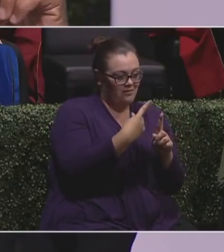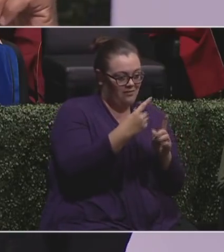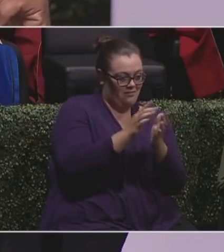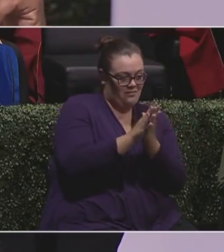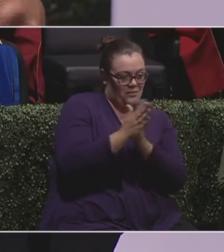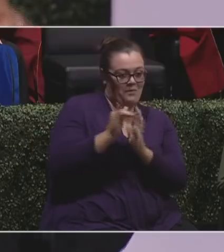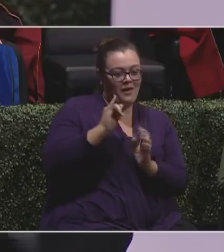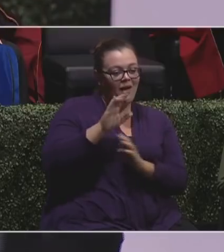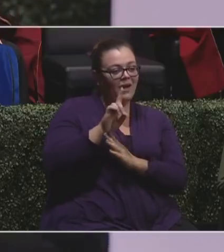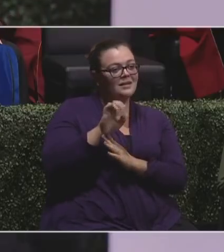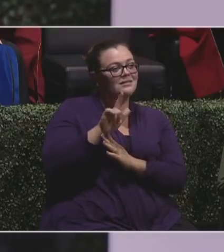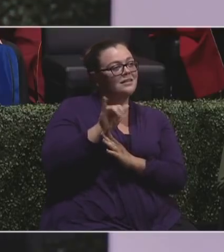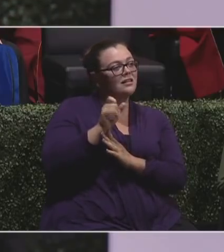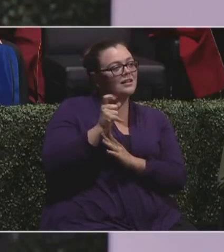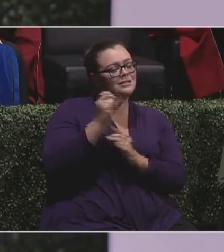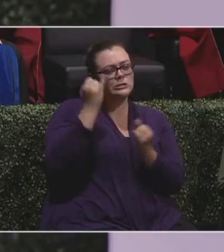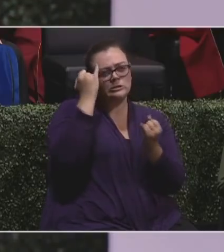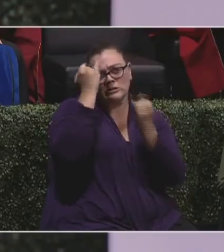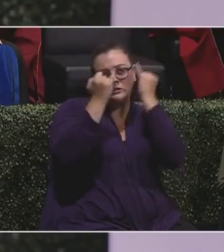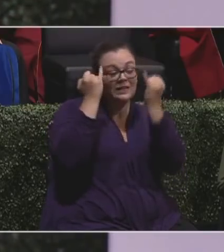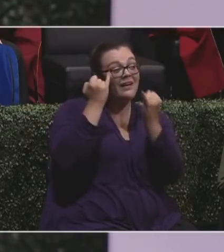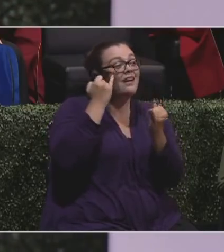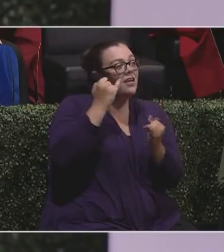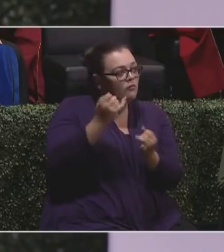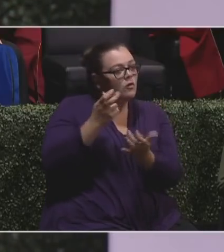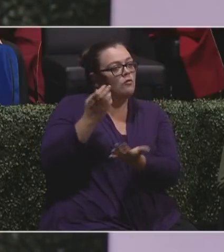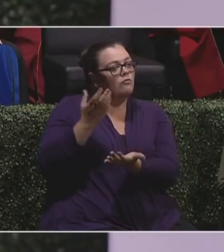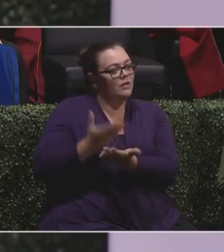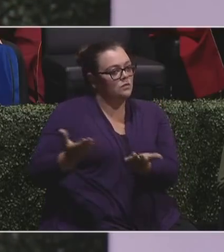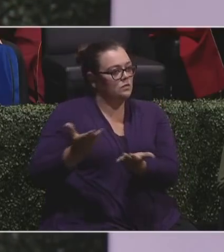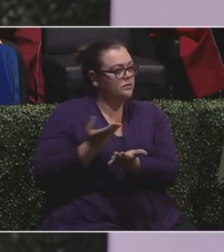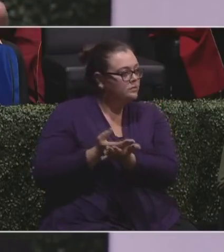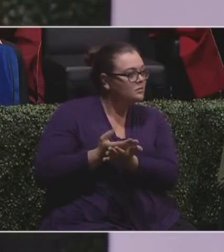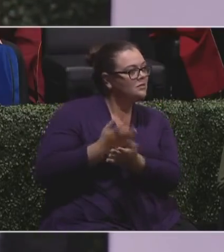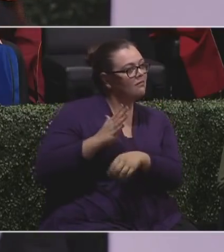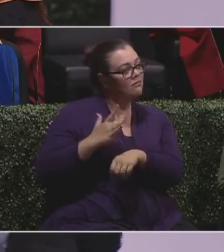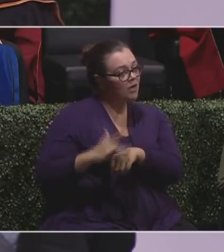WITH A BUSINESS FOCUS, AND I HAVE NO DOUBT THAT MANY OF YOU ARE REALISTS.